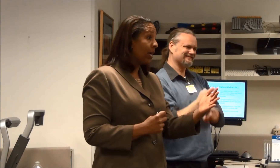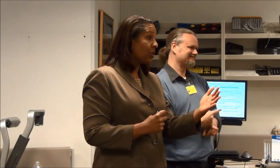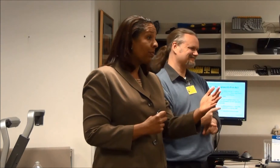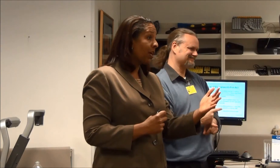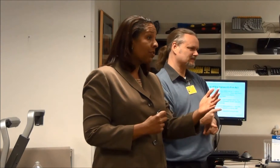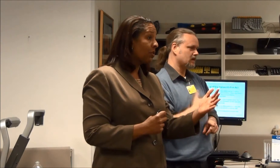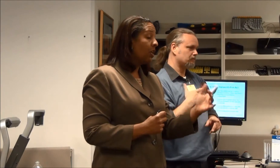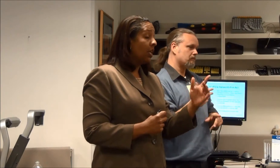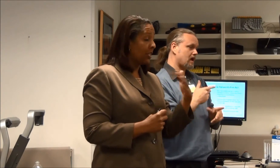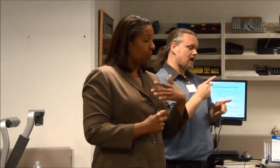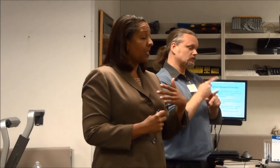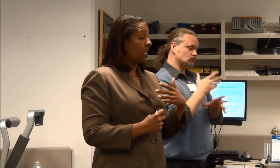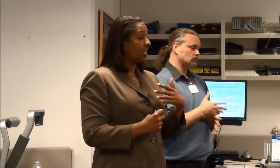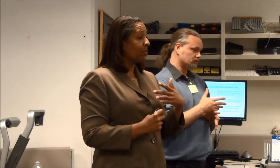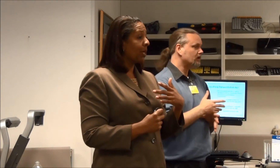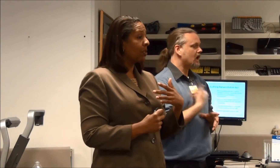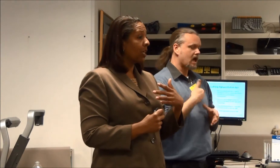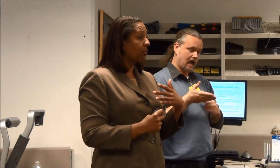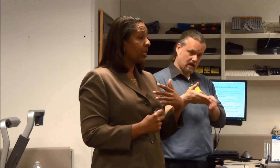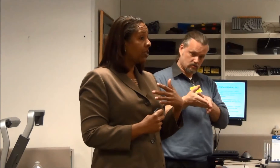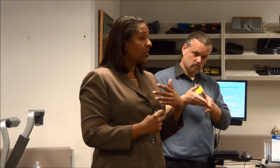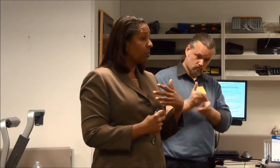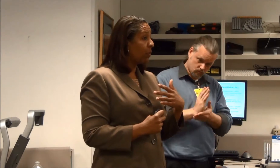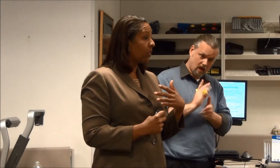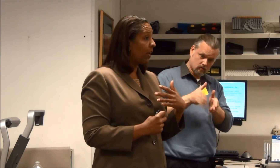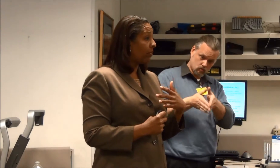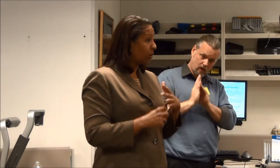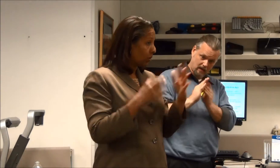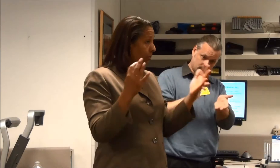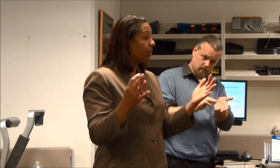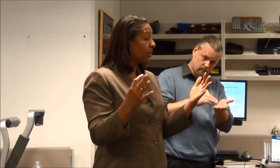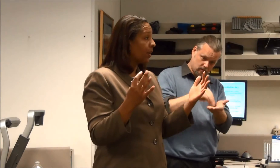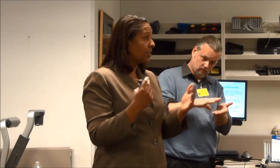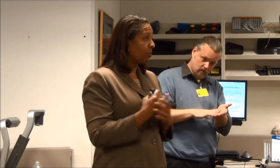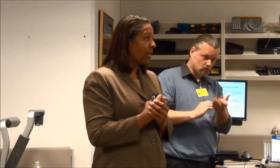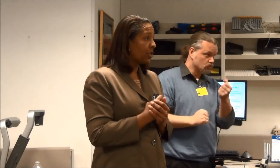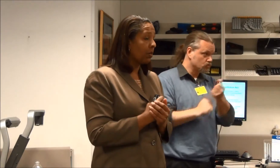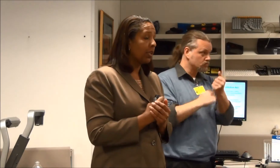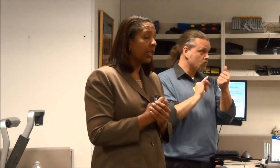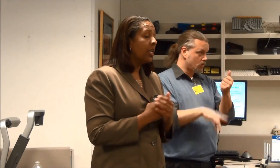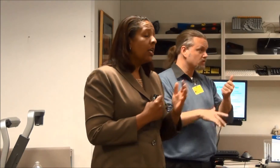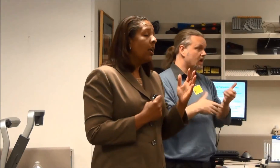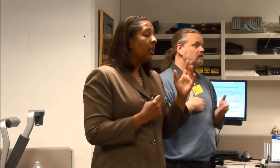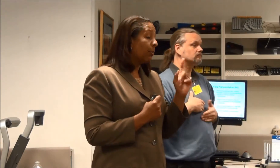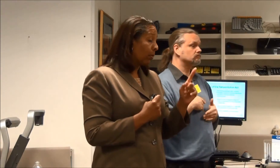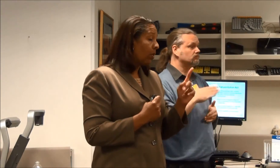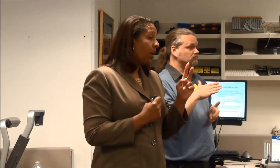Well, my supervisor has a right to ask for medical documentation to support that. Your employer has a right generally, number one.